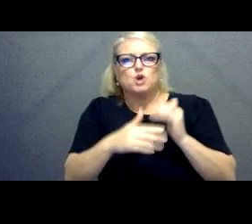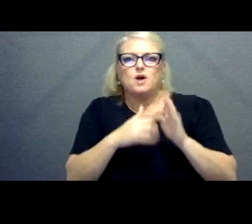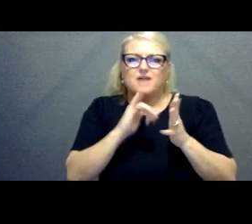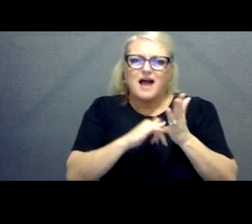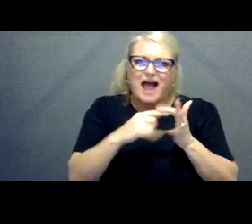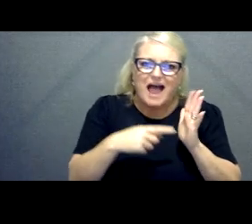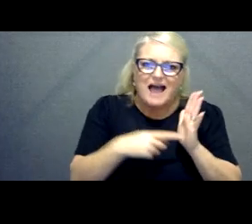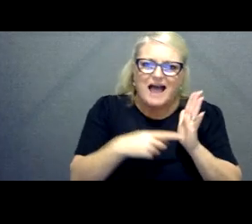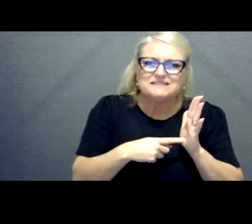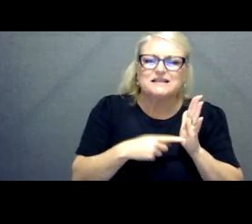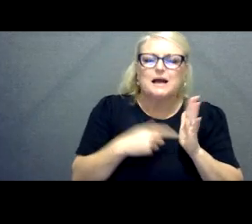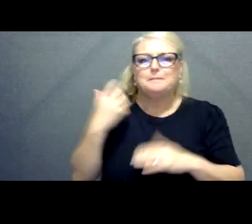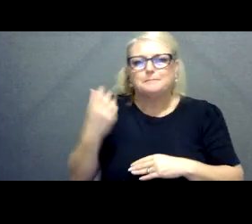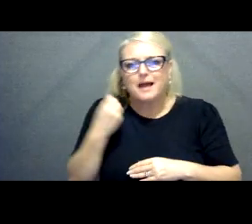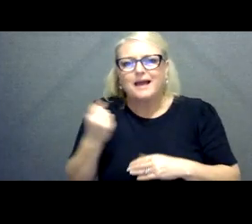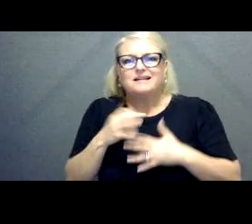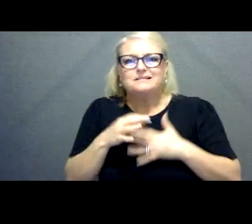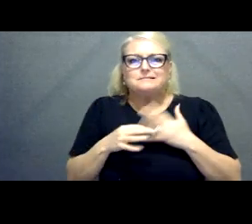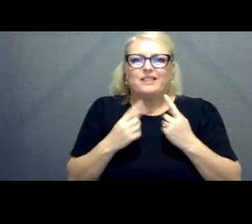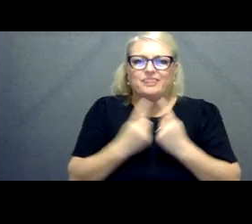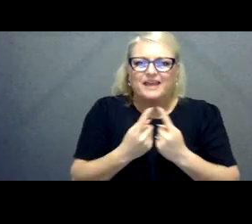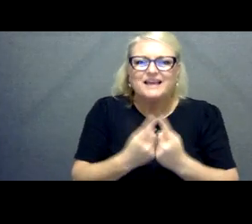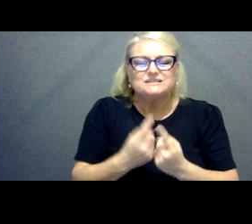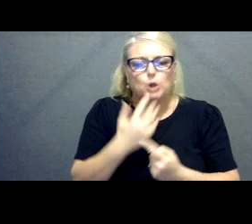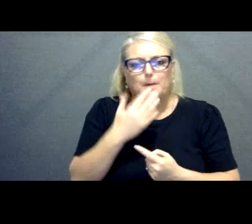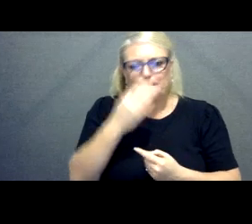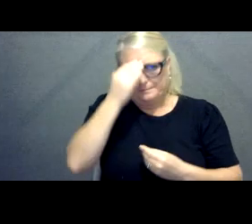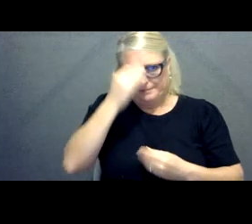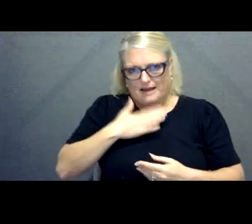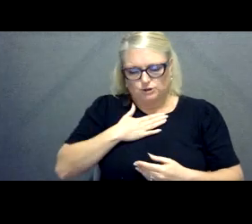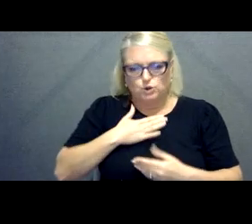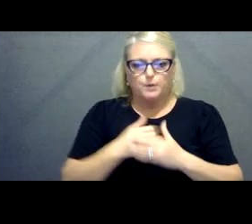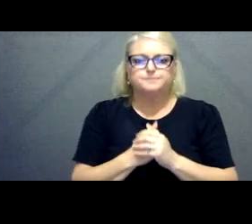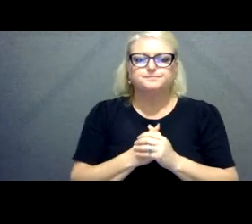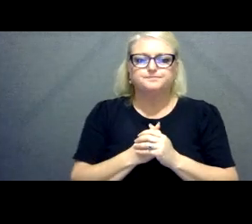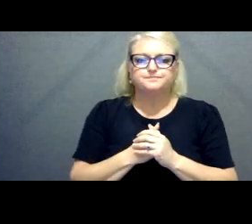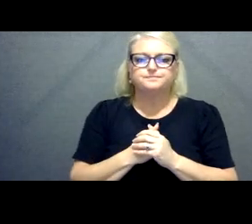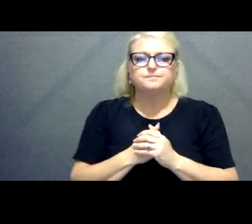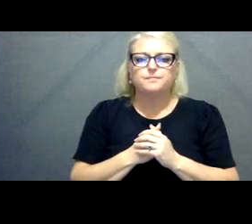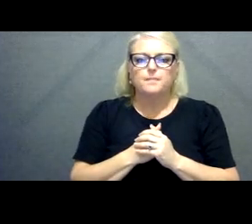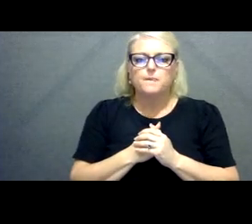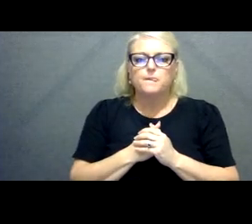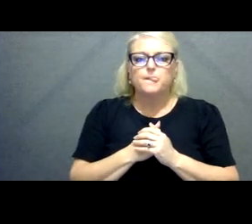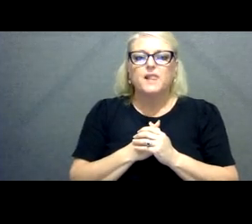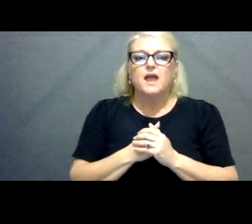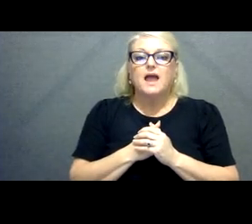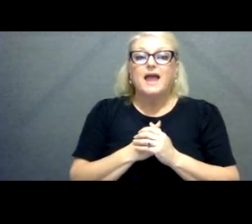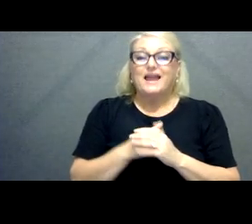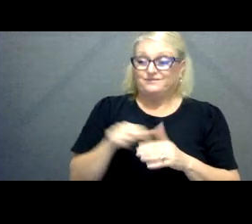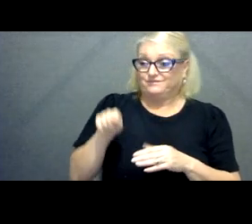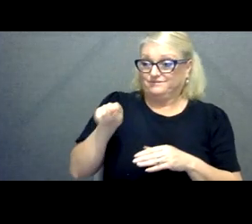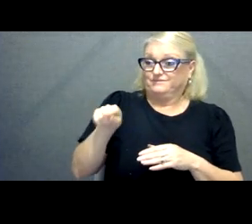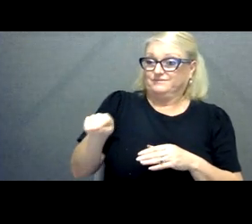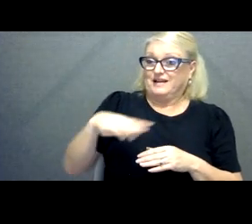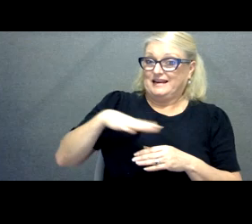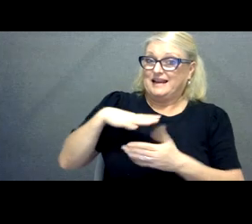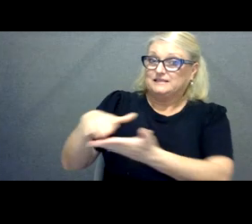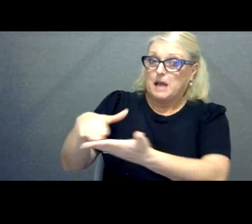please provide those statements as well um if your client needs on help from you or another